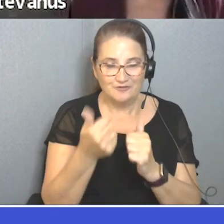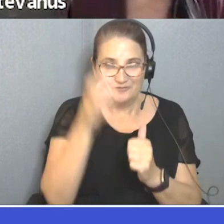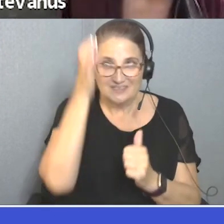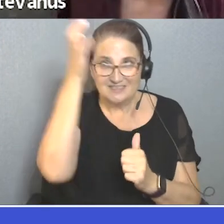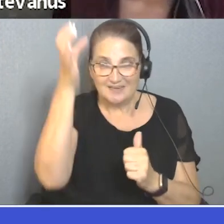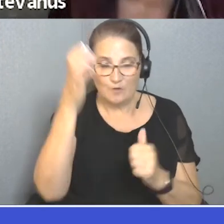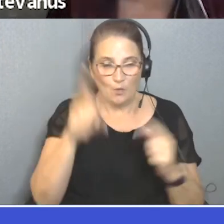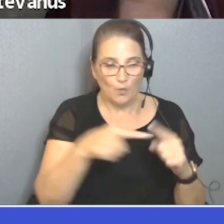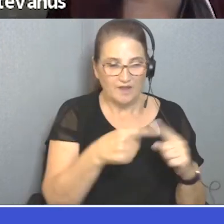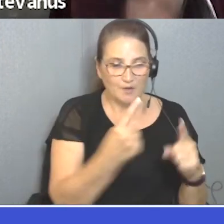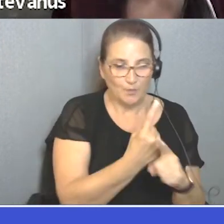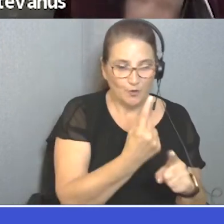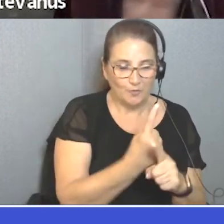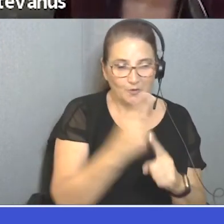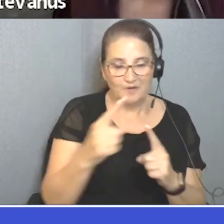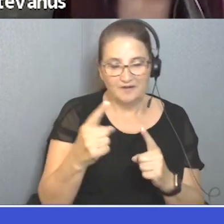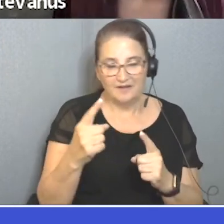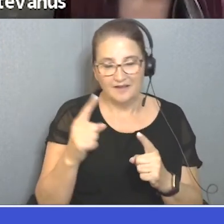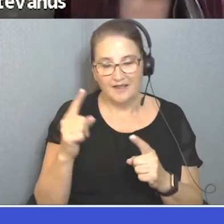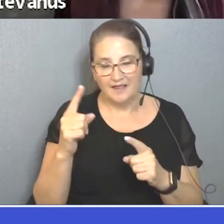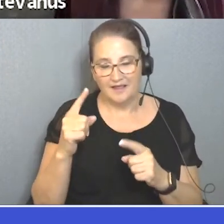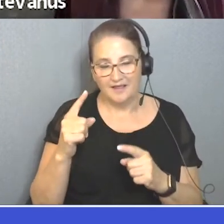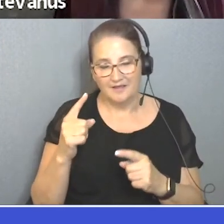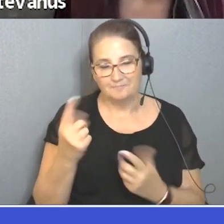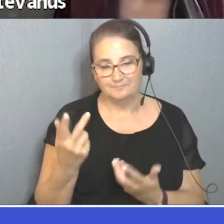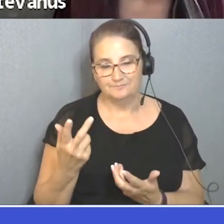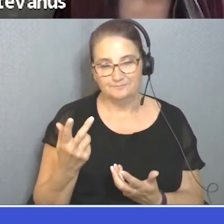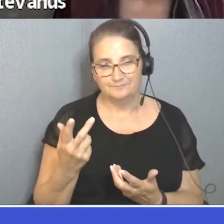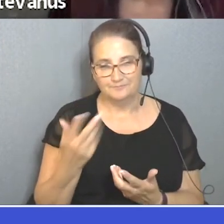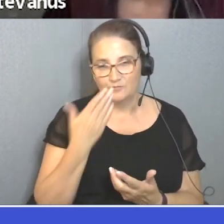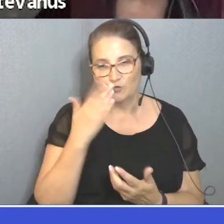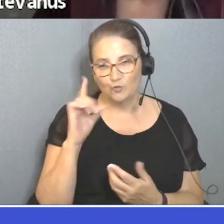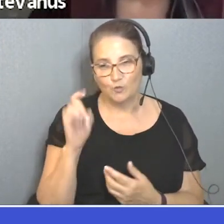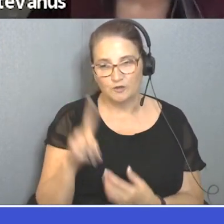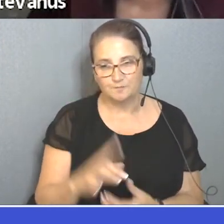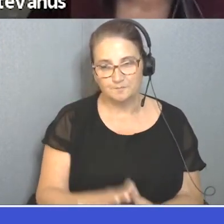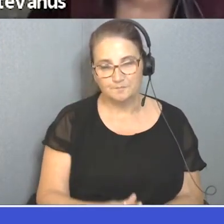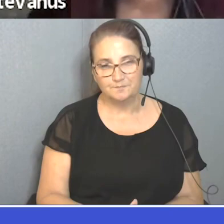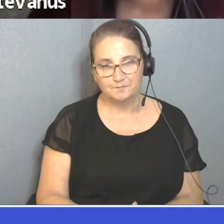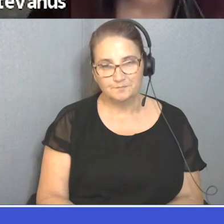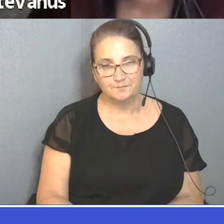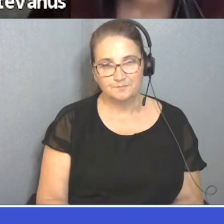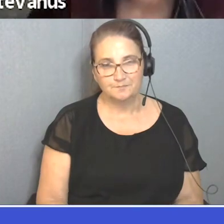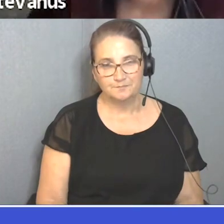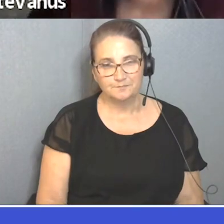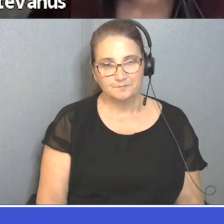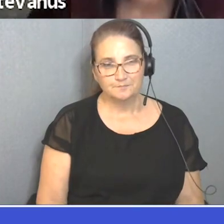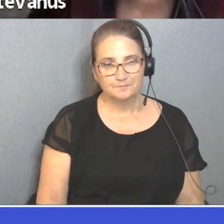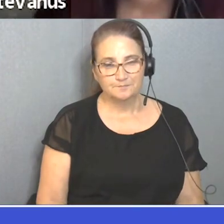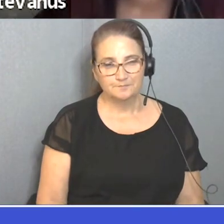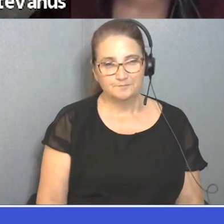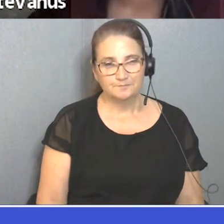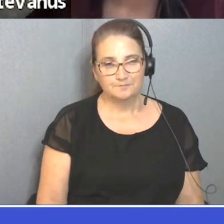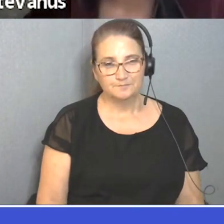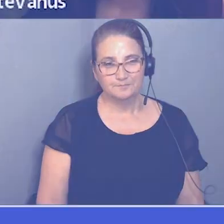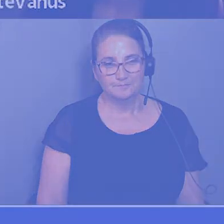Just a little bit more information about how to context wallize when to do what.